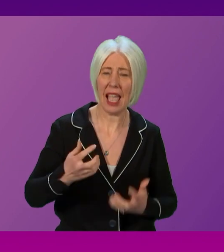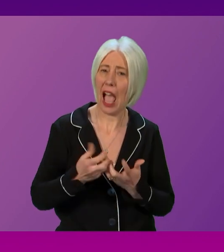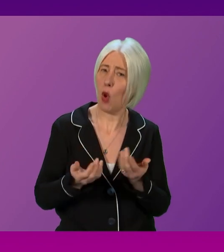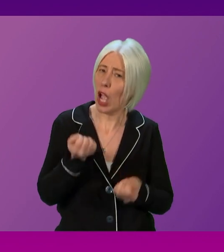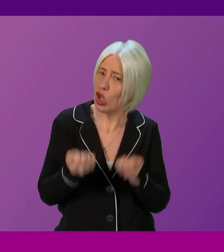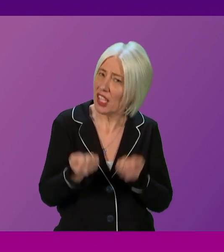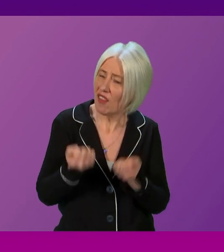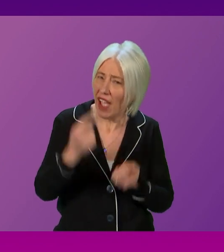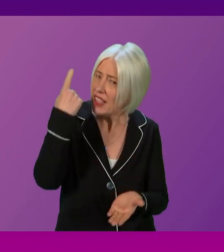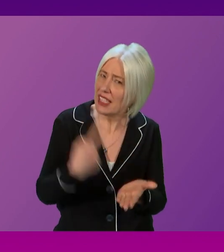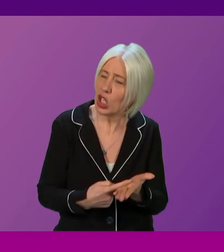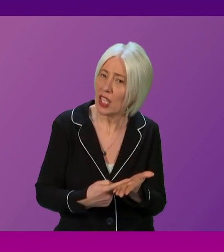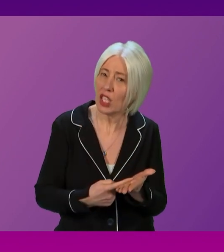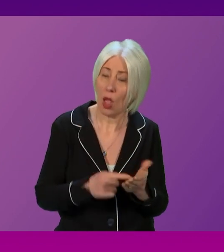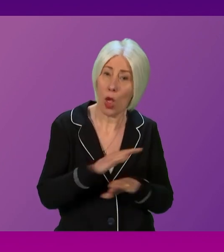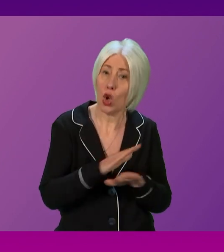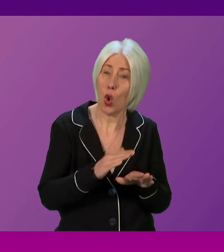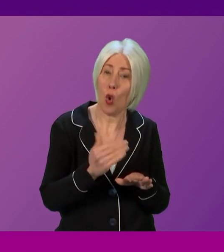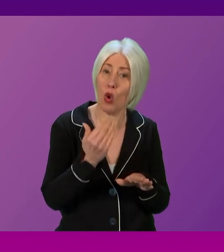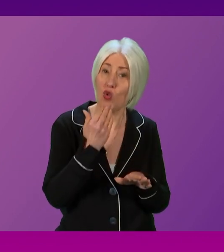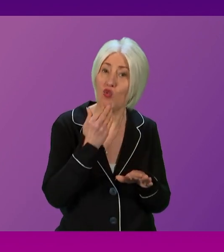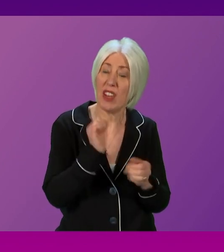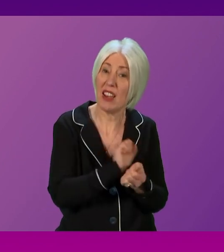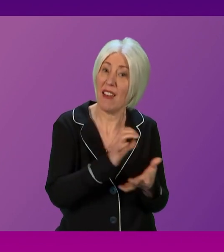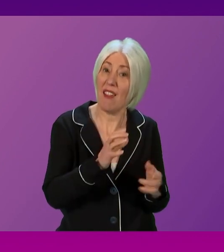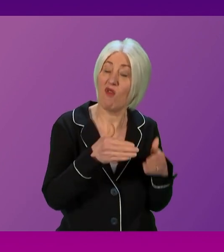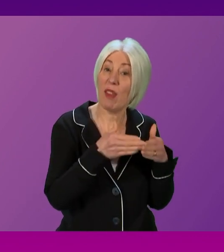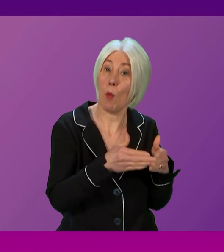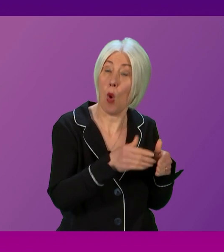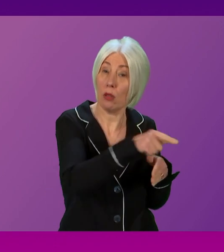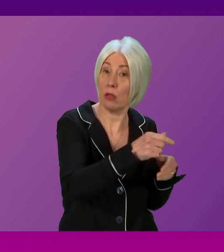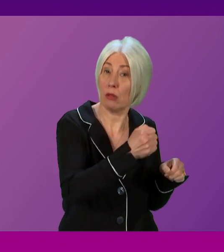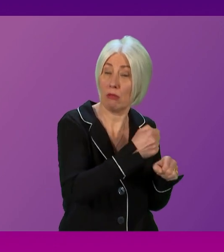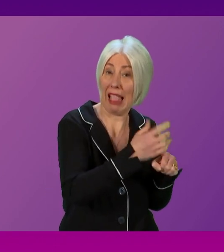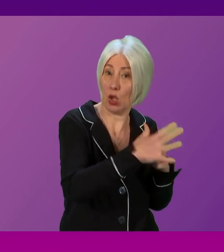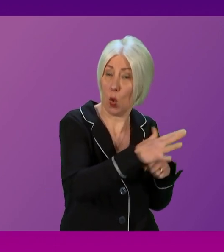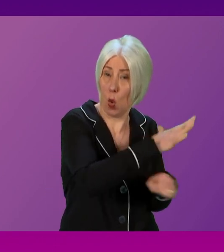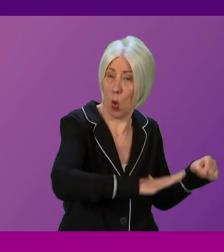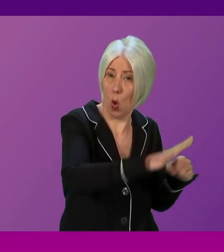those positions? Can she outline what the plan is to compensate